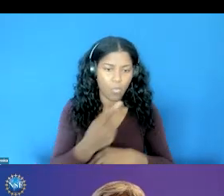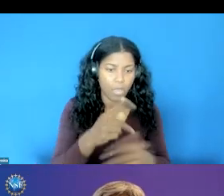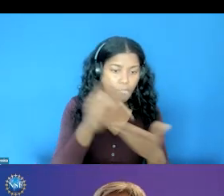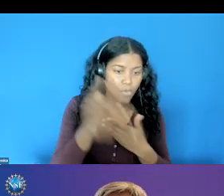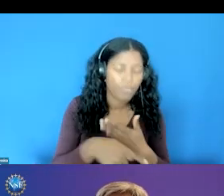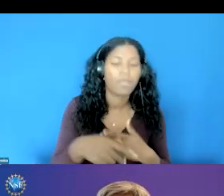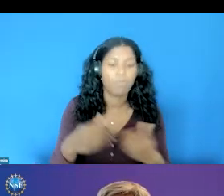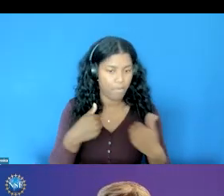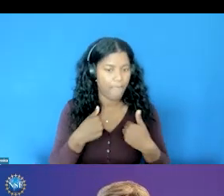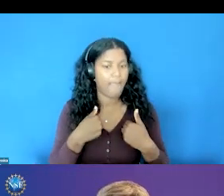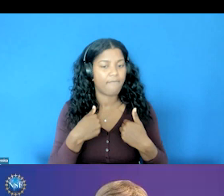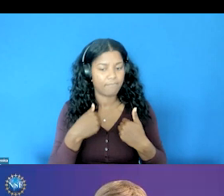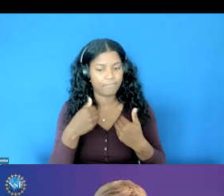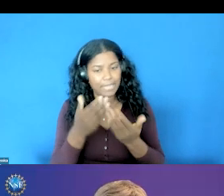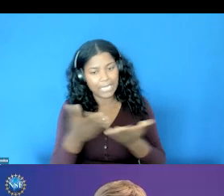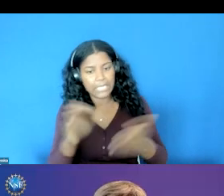in place for core review and co-funding.